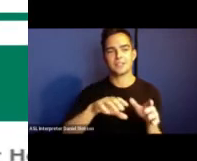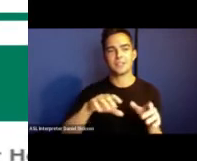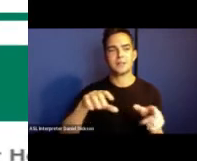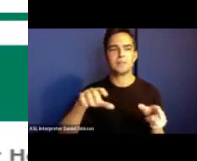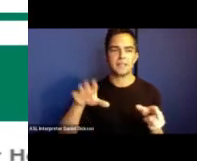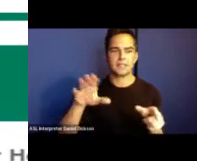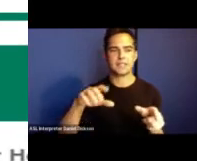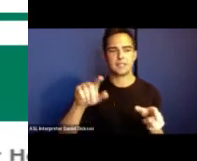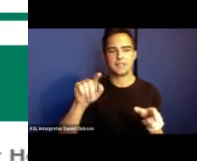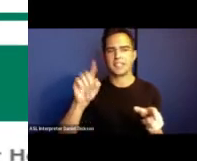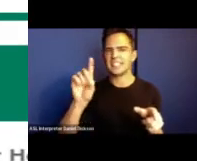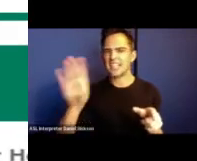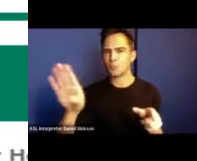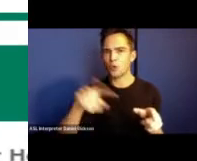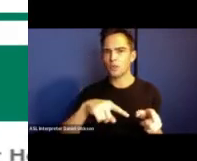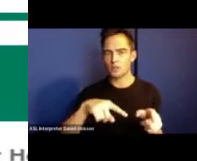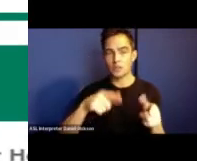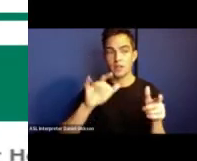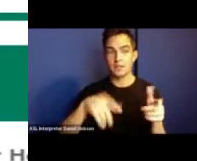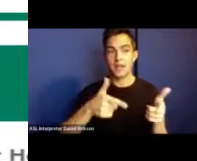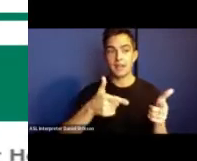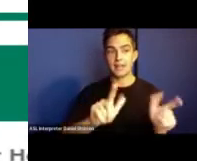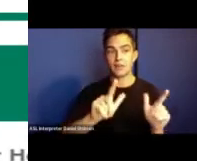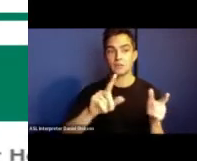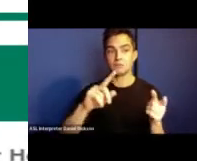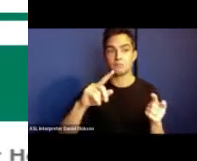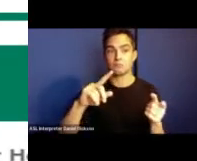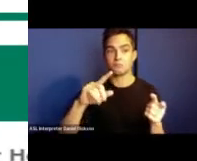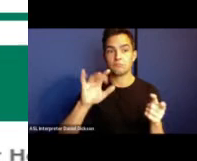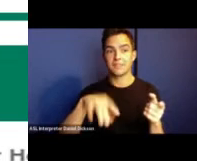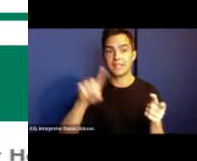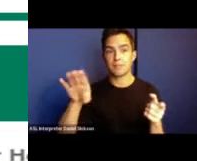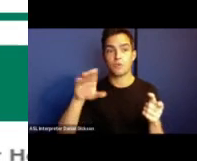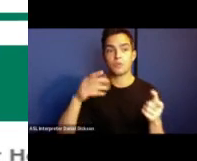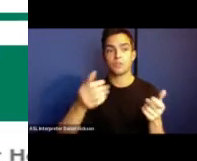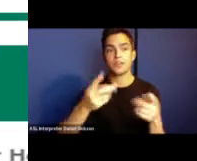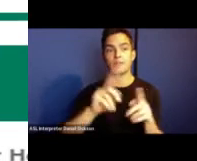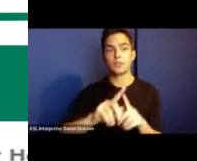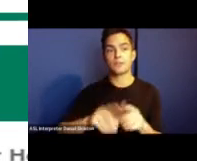So what this actually allows us to do, and what you'll see on the dashboard is there are several different sections. One